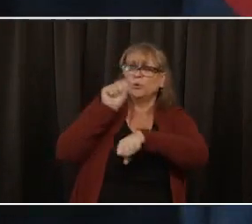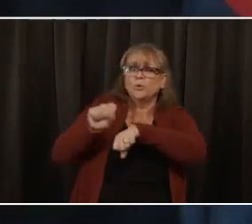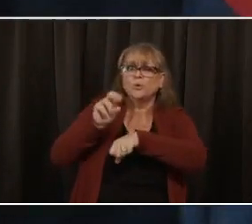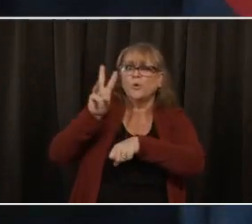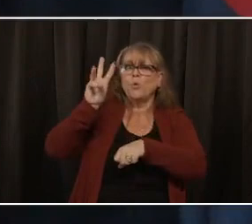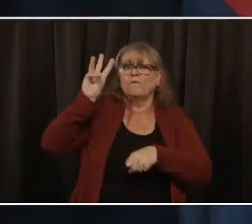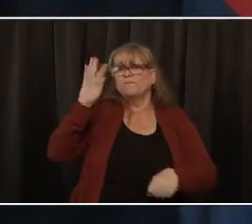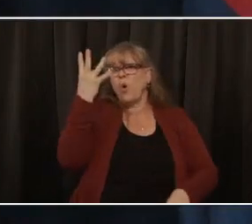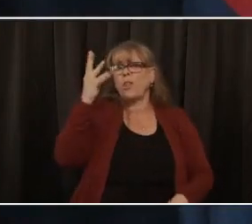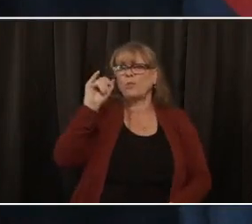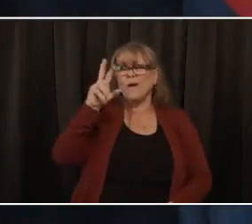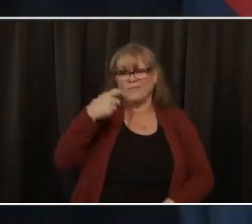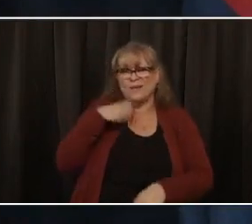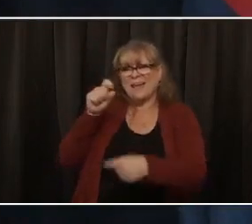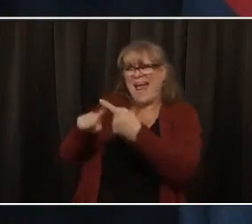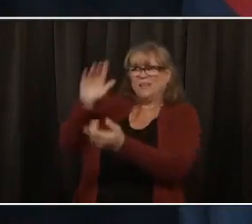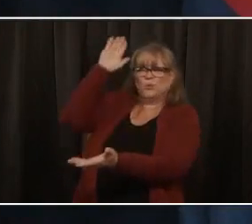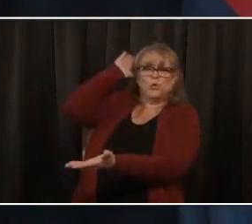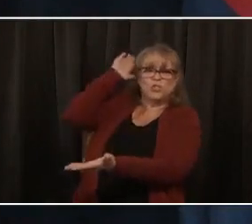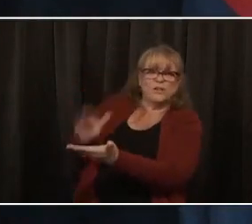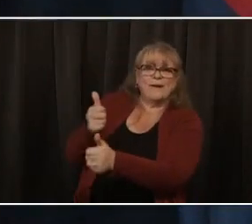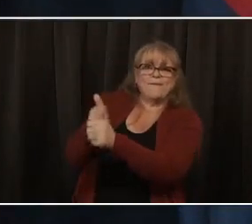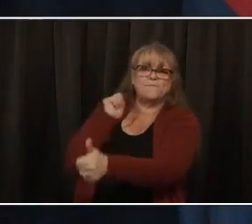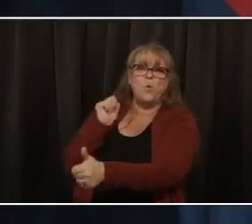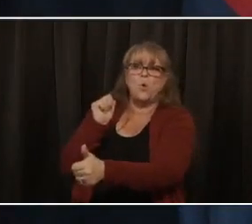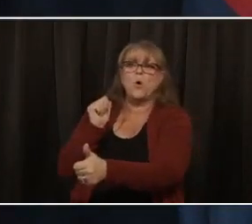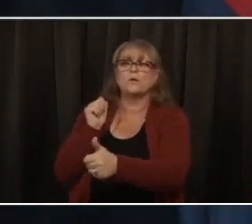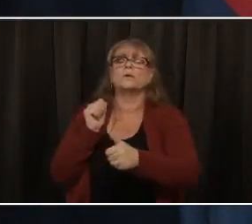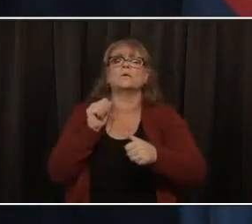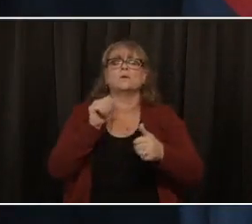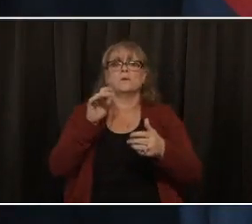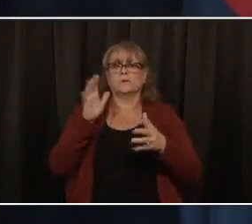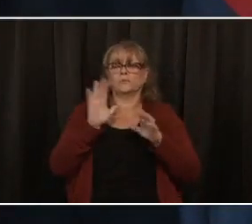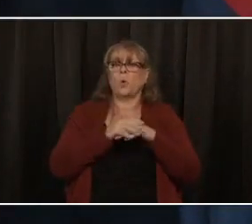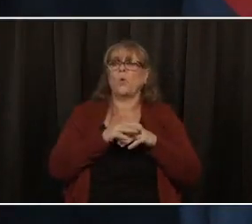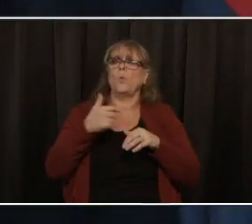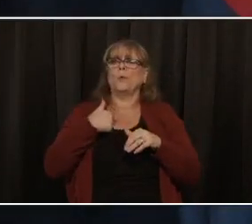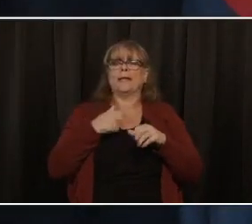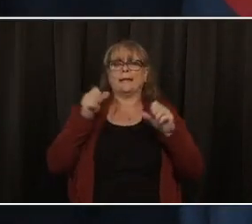Then we'll have a more or less normal summer, after we've reached that herd immunity level